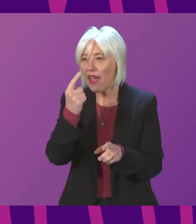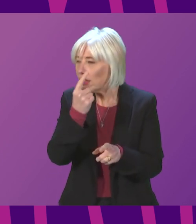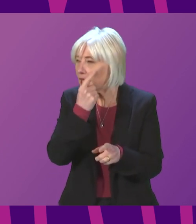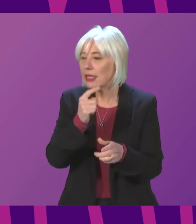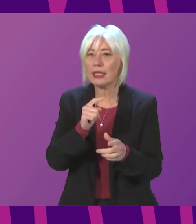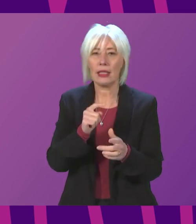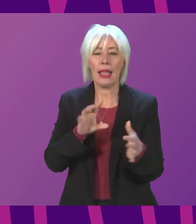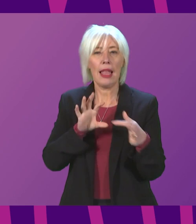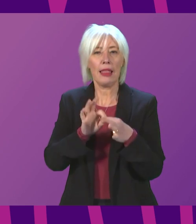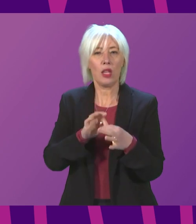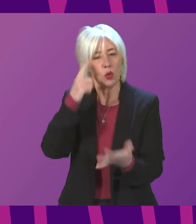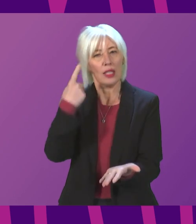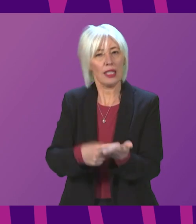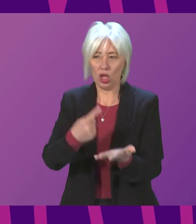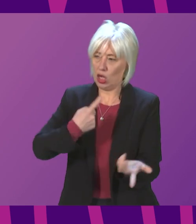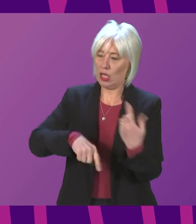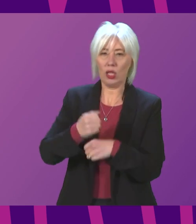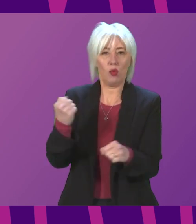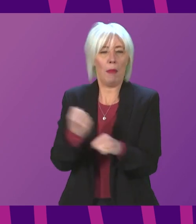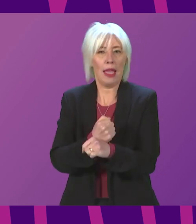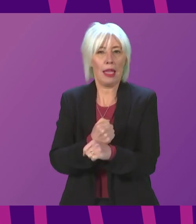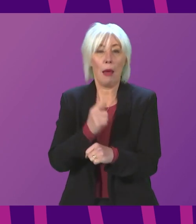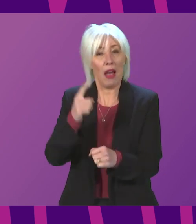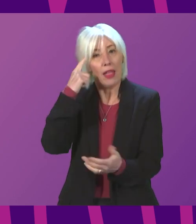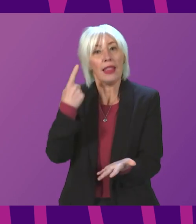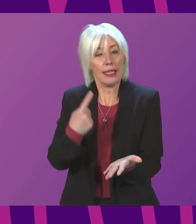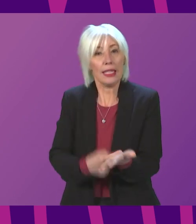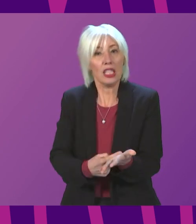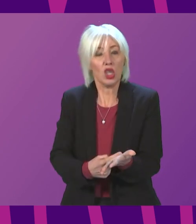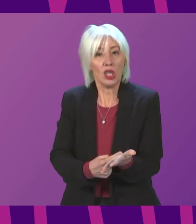decisions that we take. Ultimately, though, such decisions involve the application of